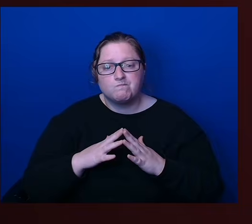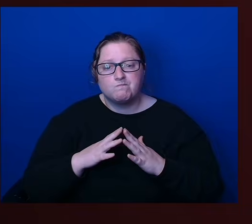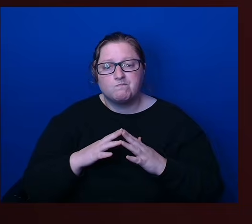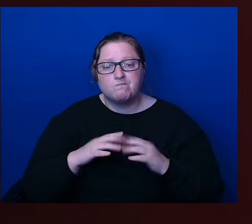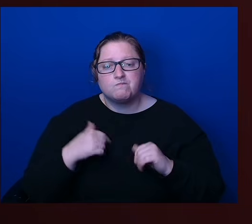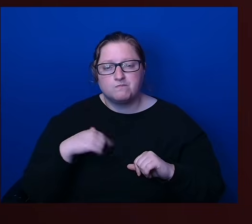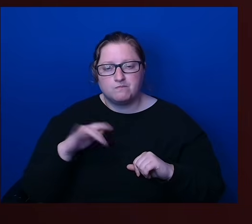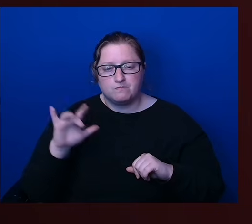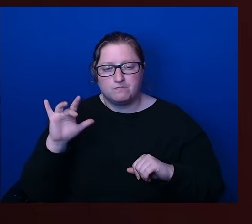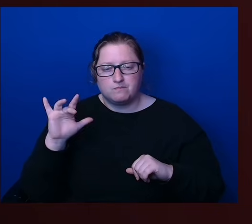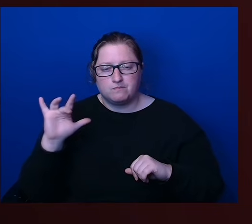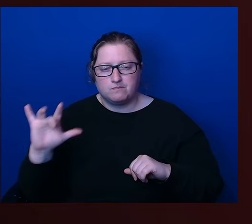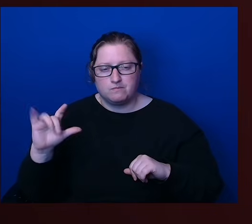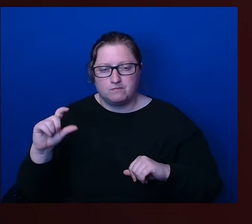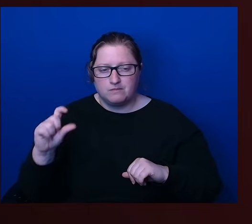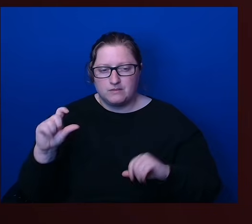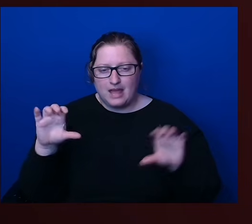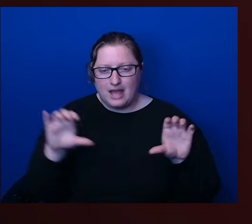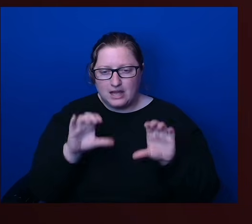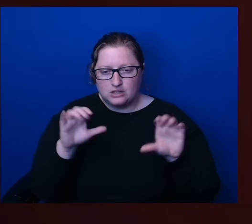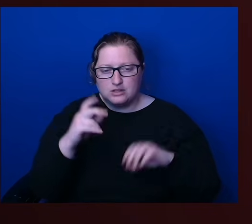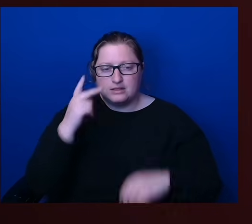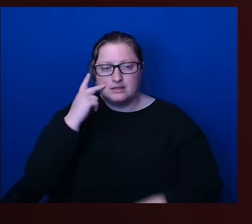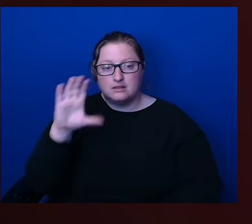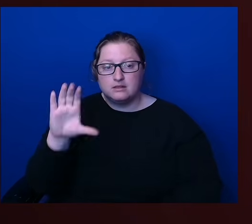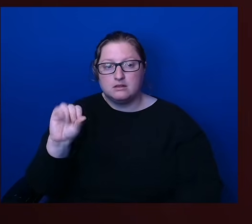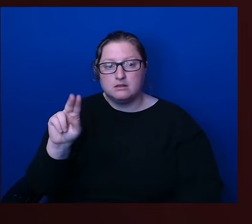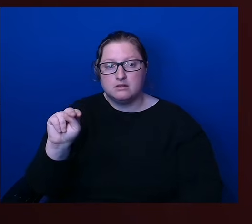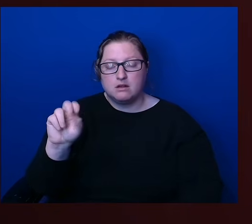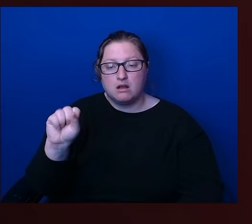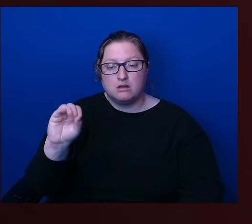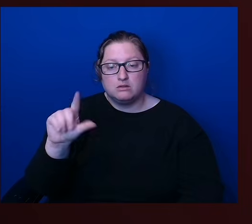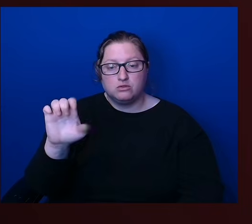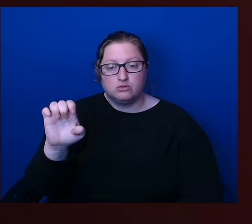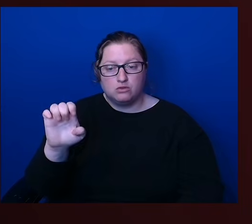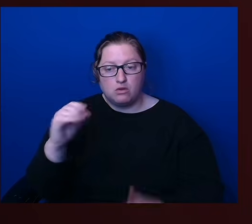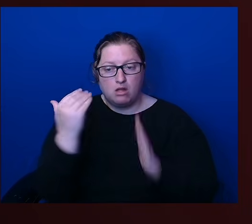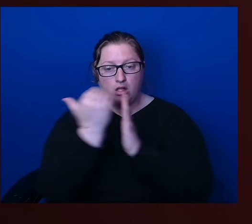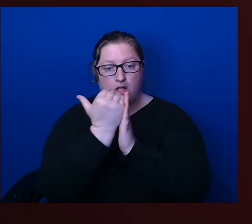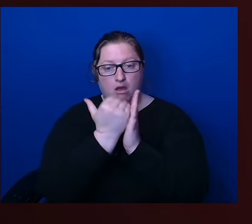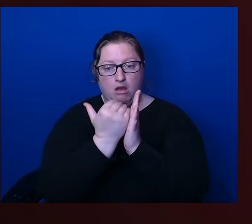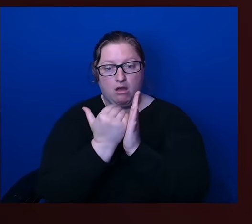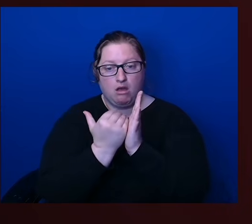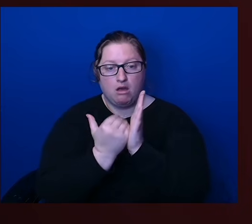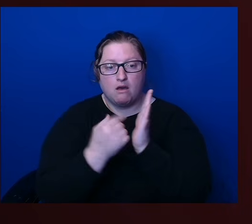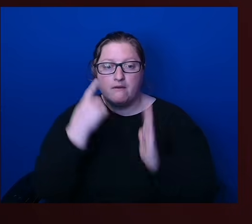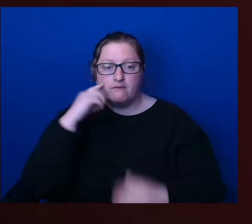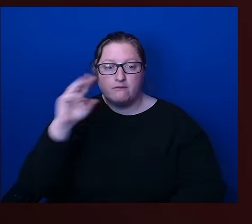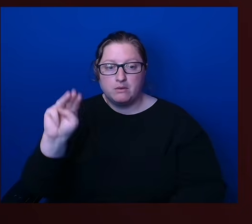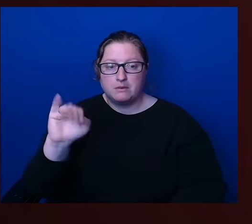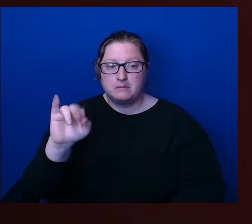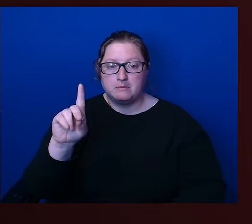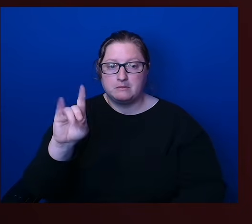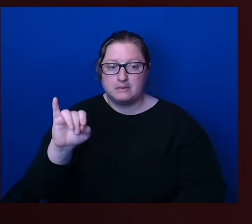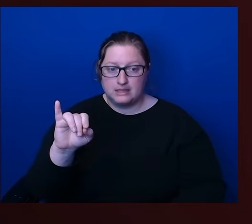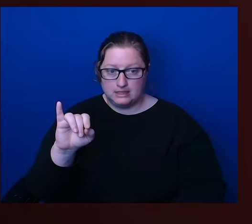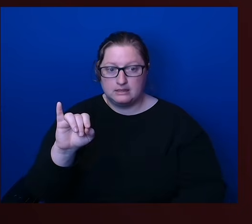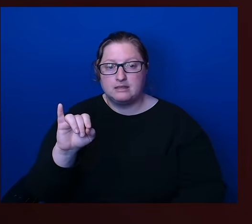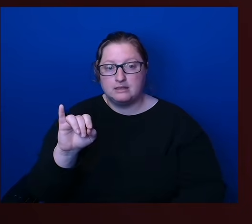so you can see that console log for my mini server and then I'm going -- anybody getting nervous like me?